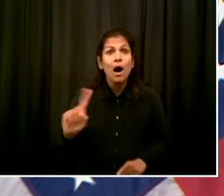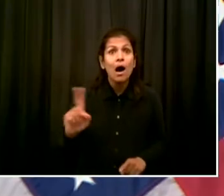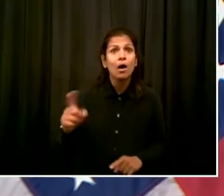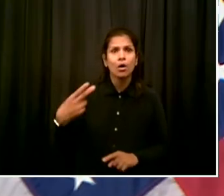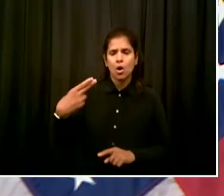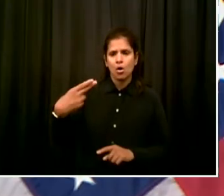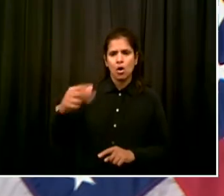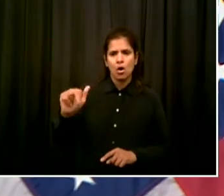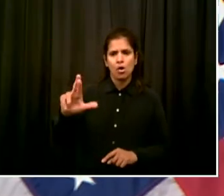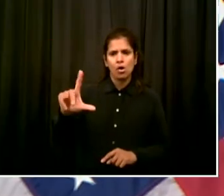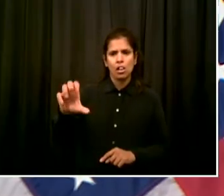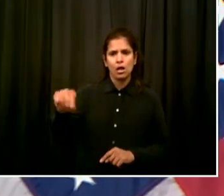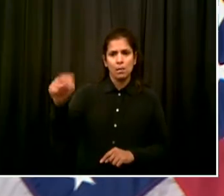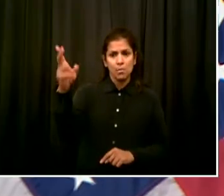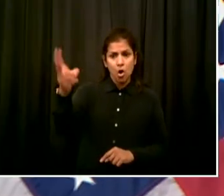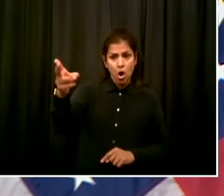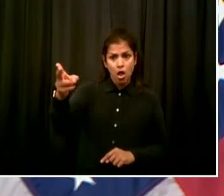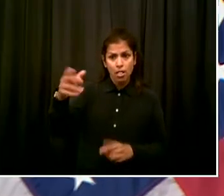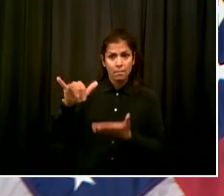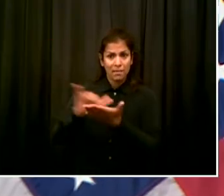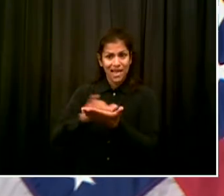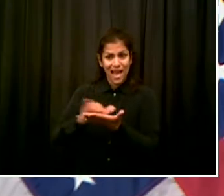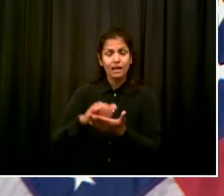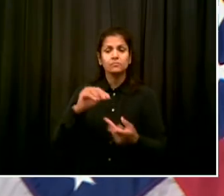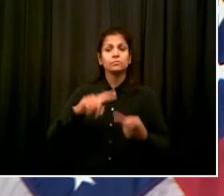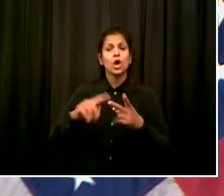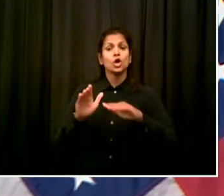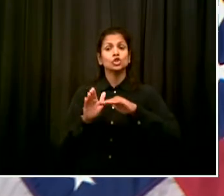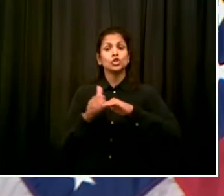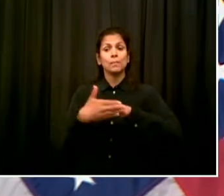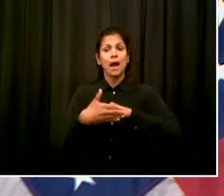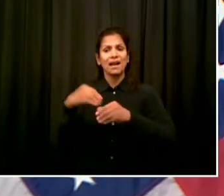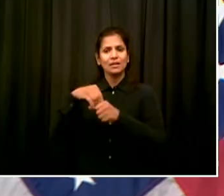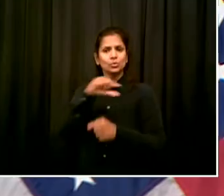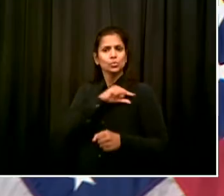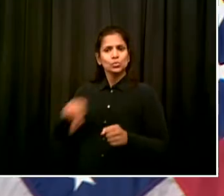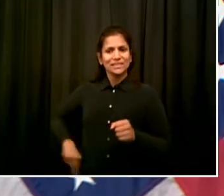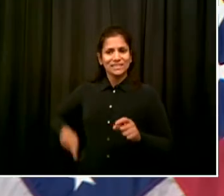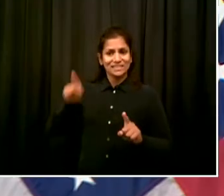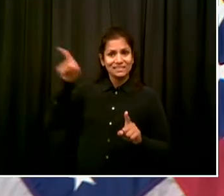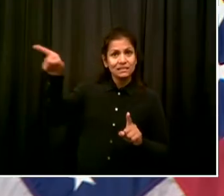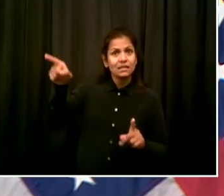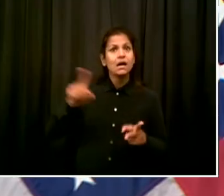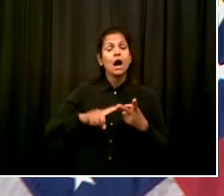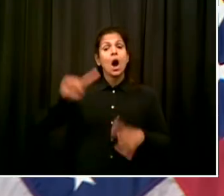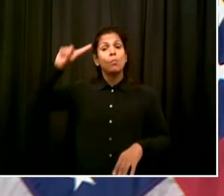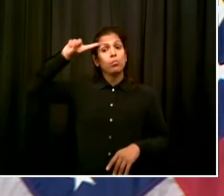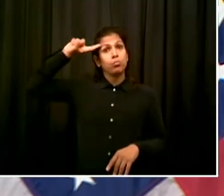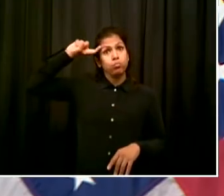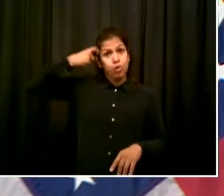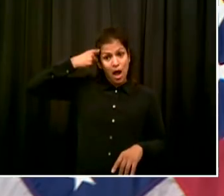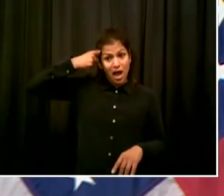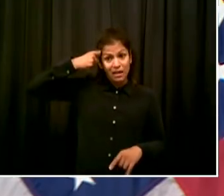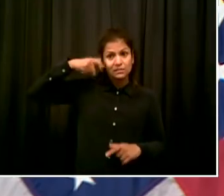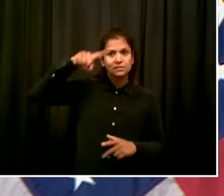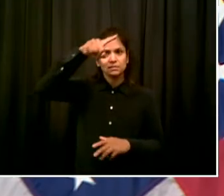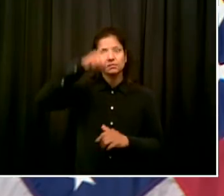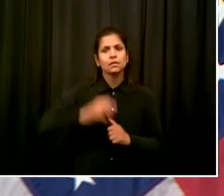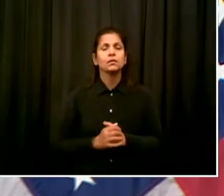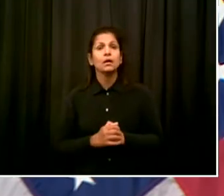VIOLENCE . WHEN YOU LOOK AT RTCEAIN NEIGHBORHOODS WE ARE SEEING SOME NEIGHBORHOODS IN HARLEM AND SOUTH JAMAICA HAE VAN UPTICK . BUT THE